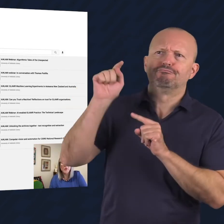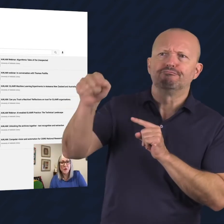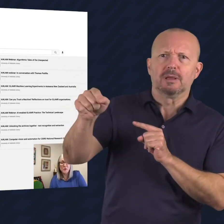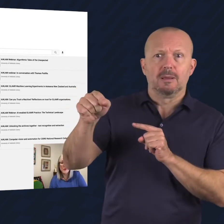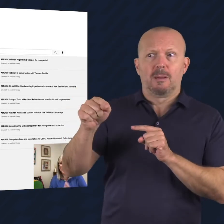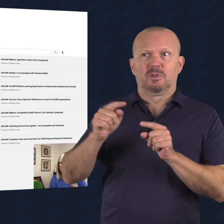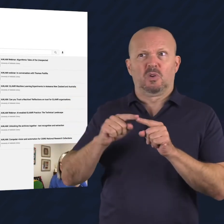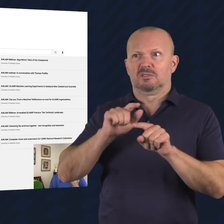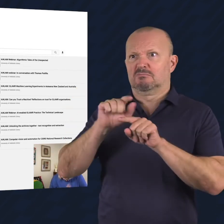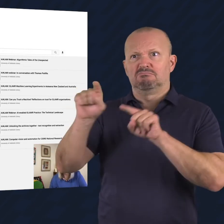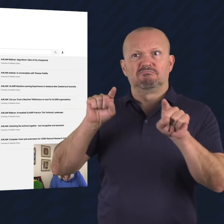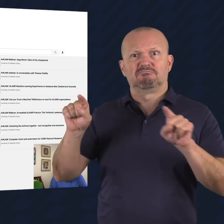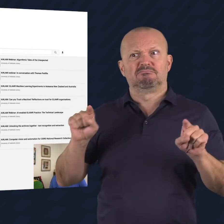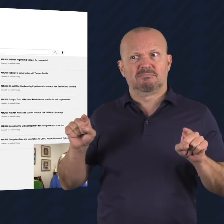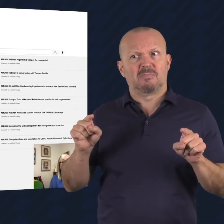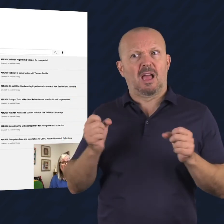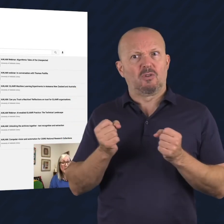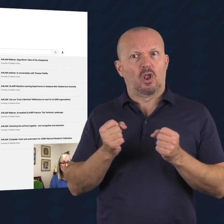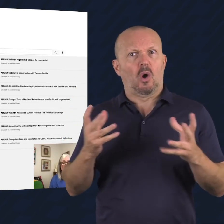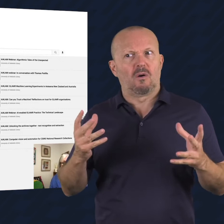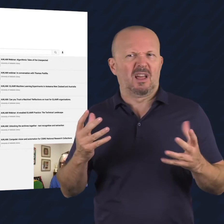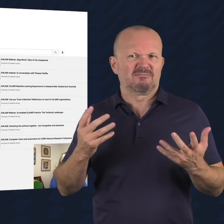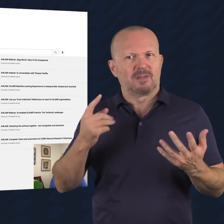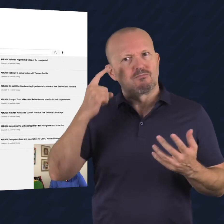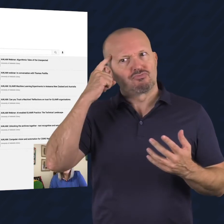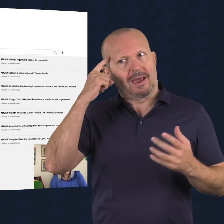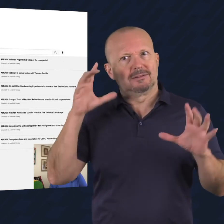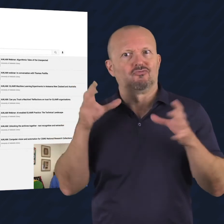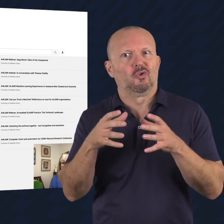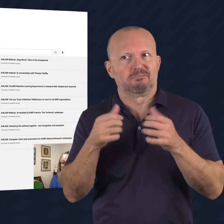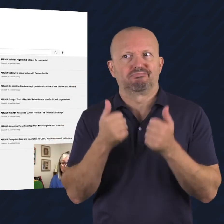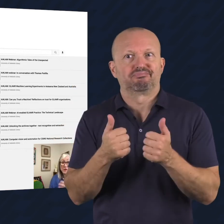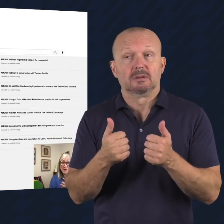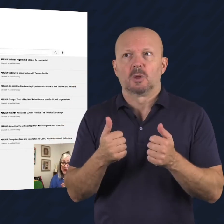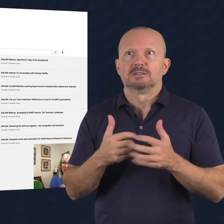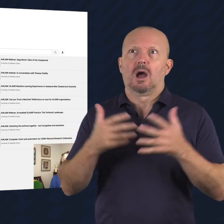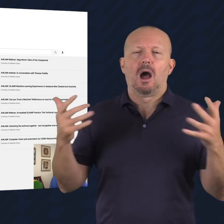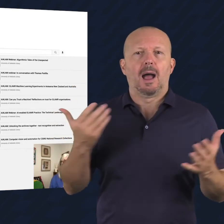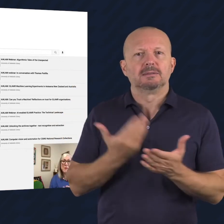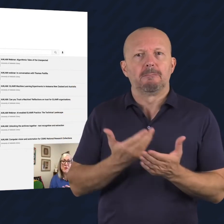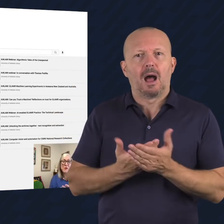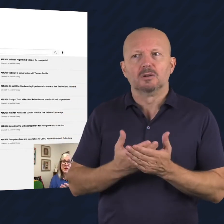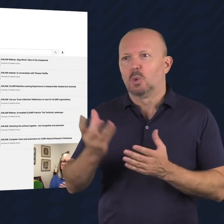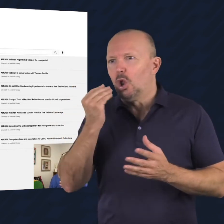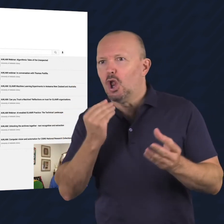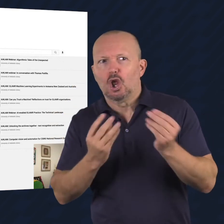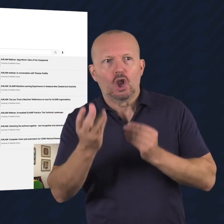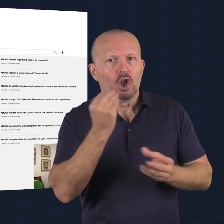because, as I mentioned, there's a big brains trust out there and there's a real demand for people to share information,